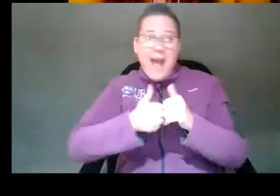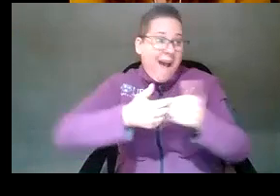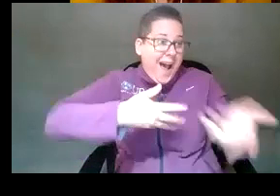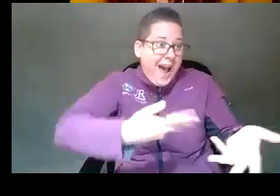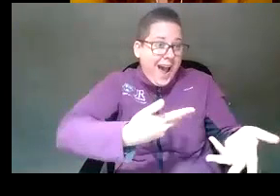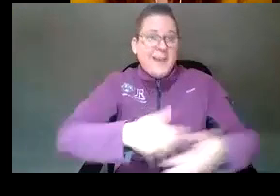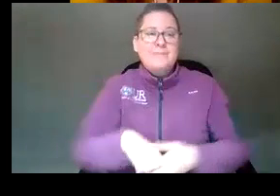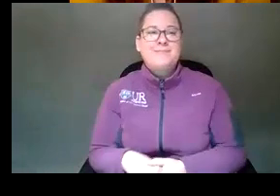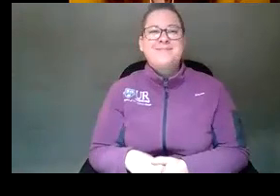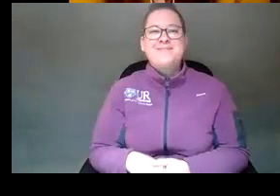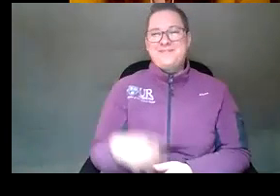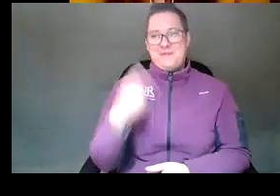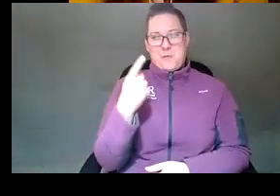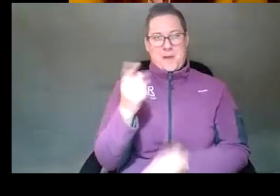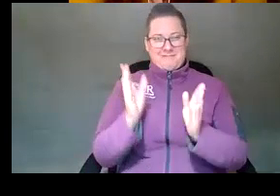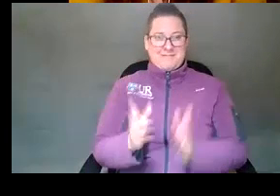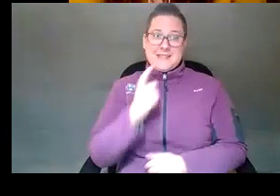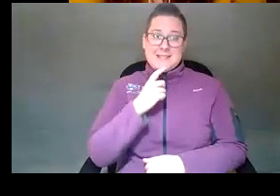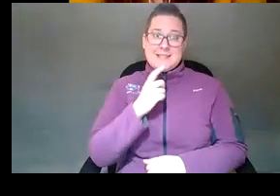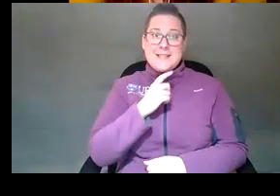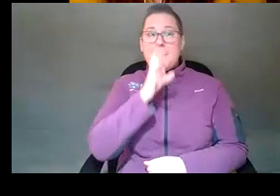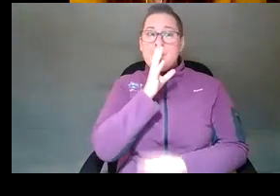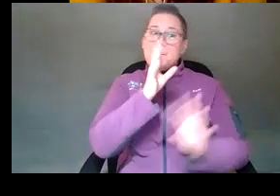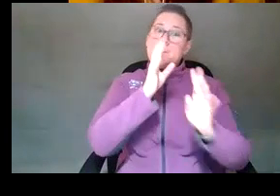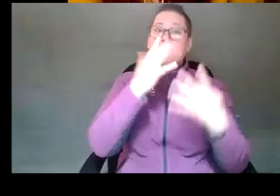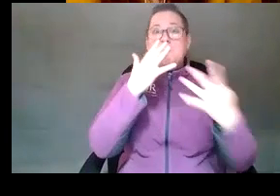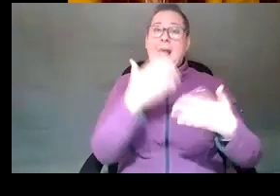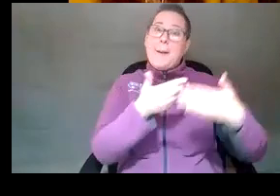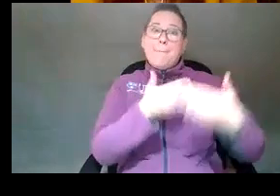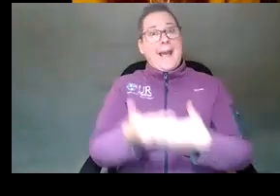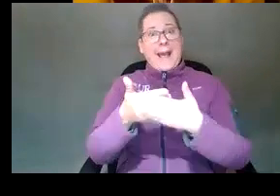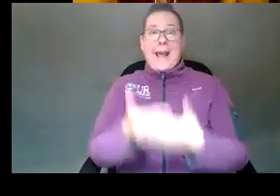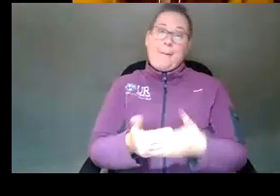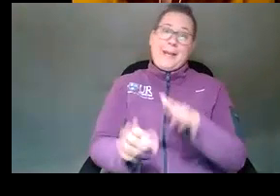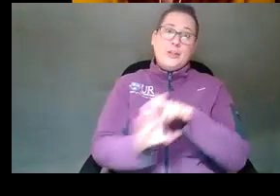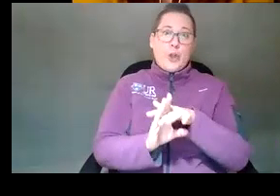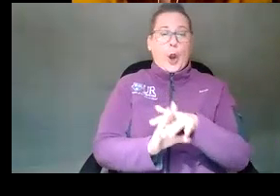as one provider noted they've been singing maybe some baby shark more often now but